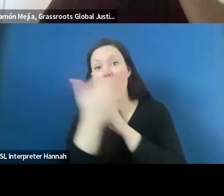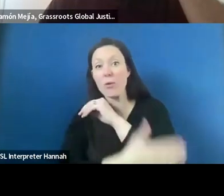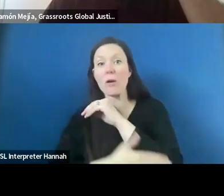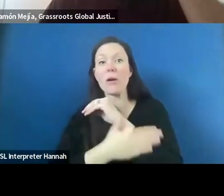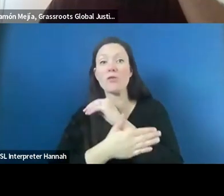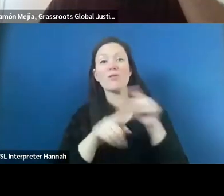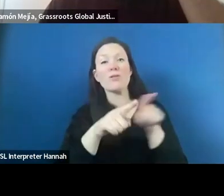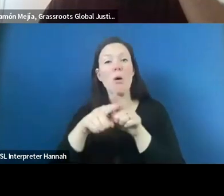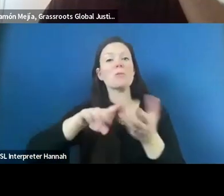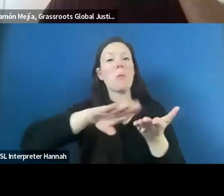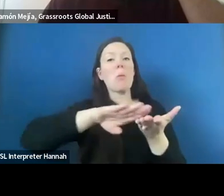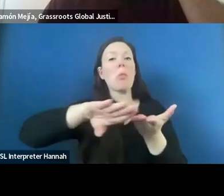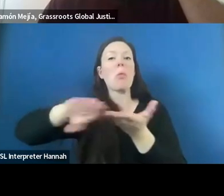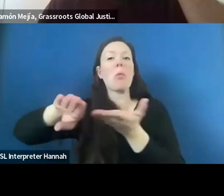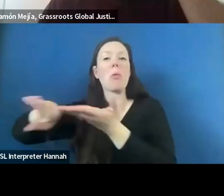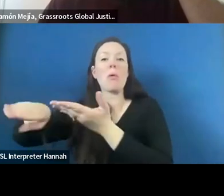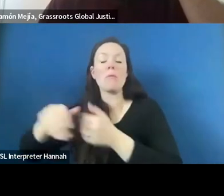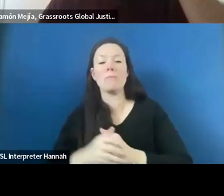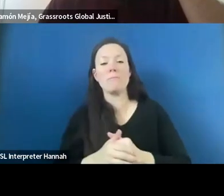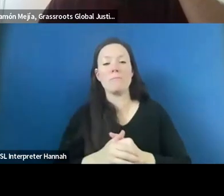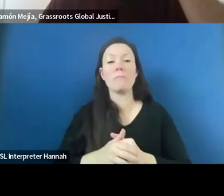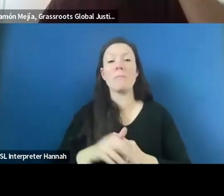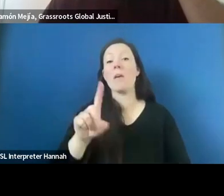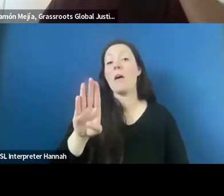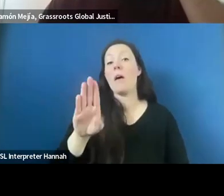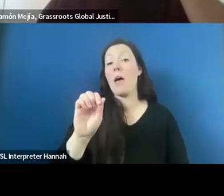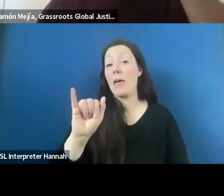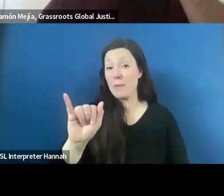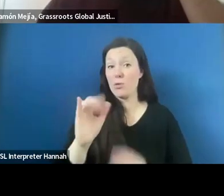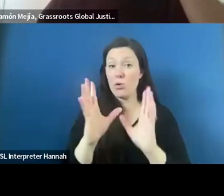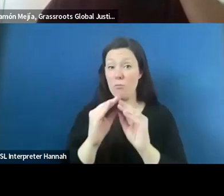And at the Dubai meeting and also in Glasgow,